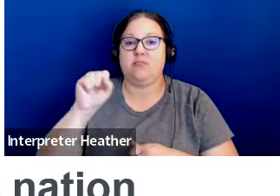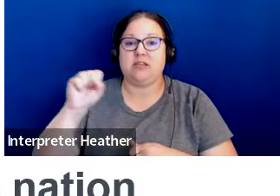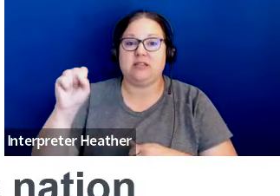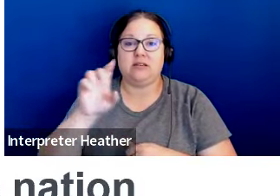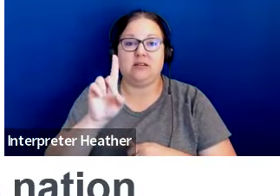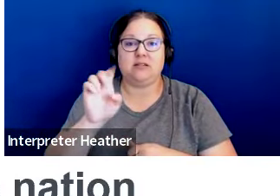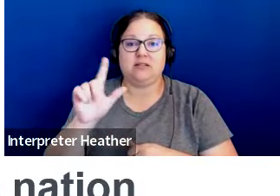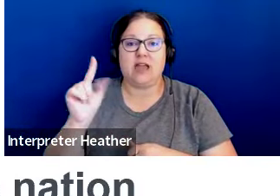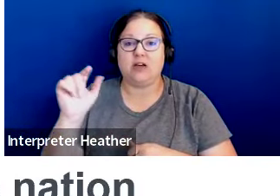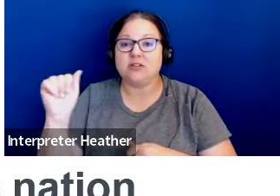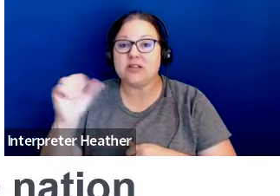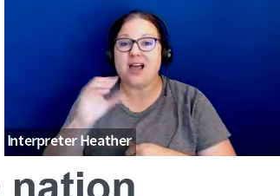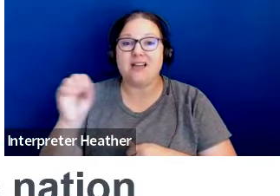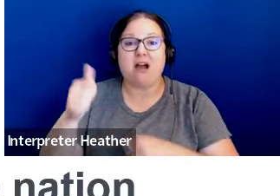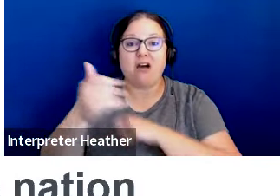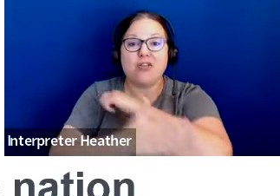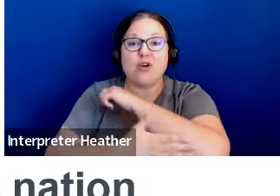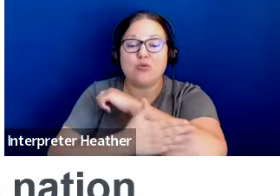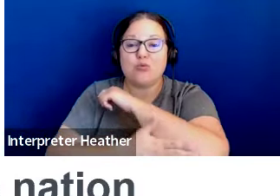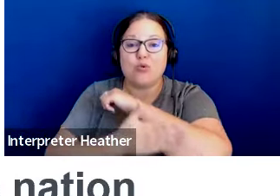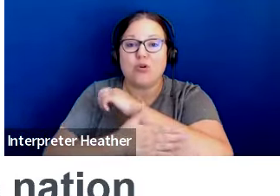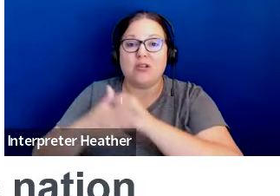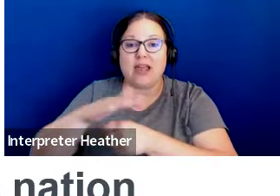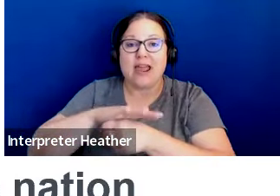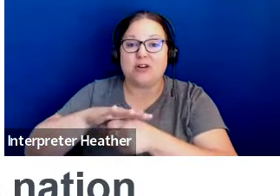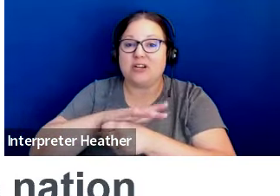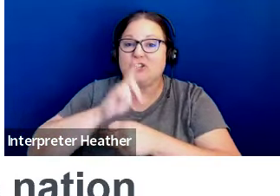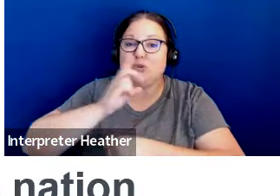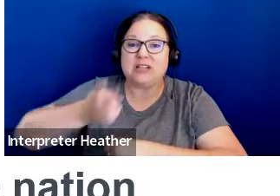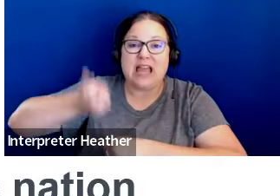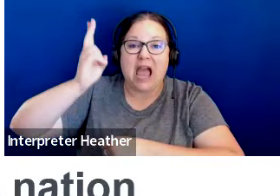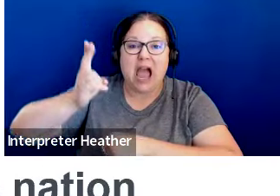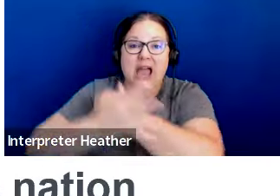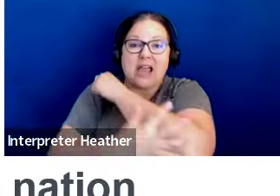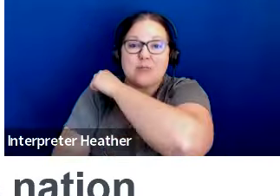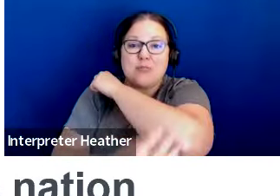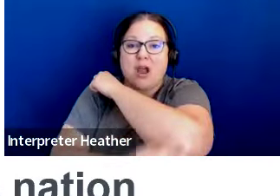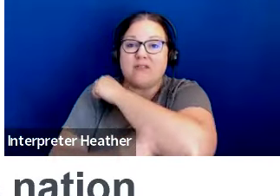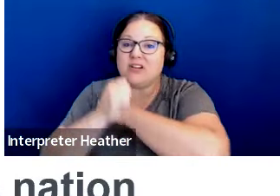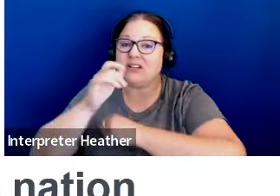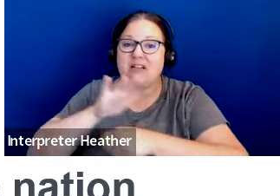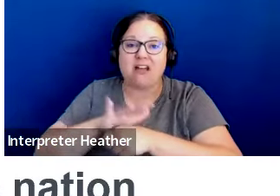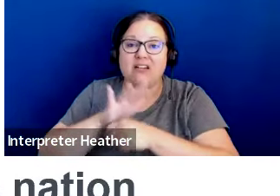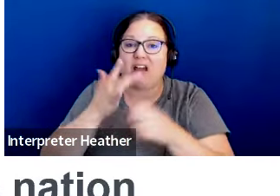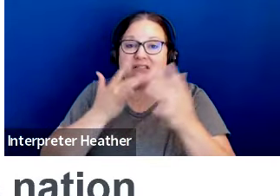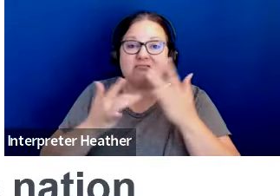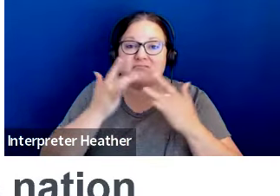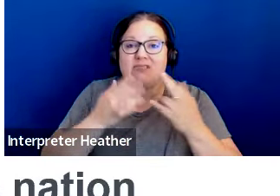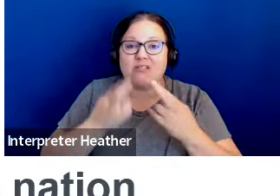areas with high rates of poverty and a dearth of resources. There was good work going on, but it